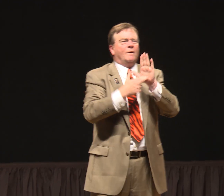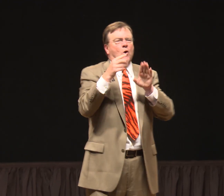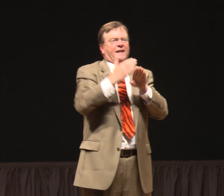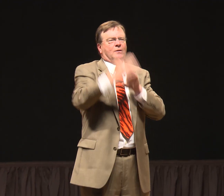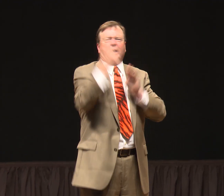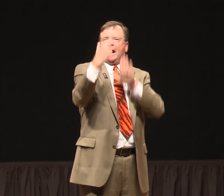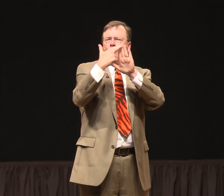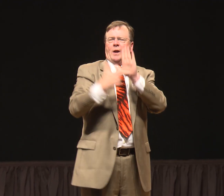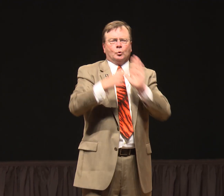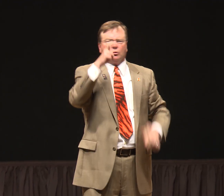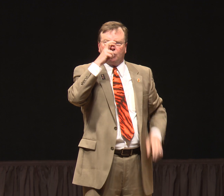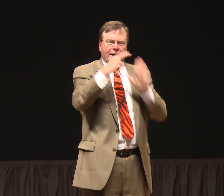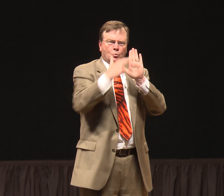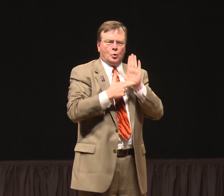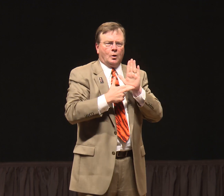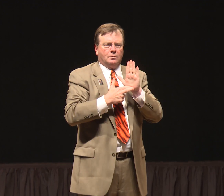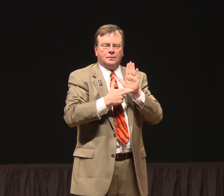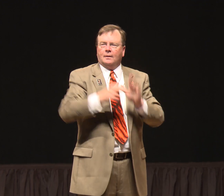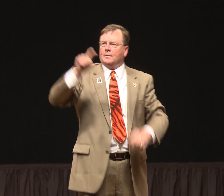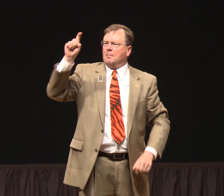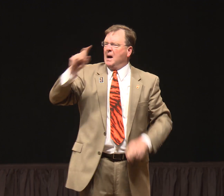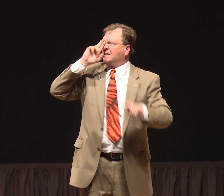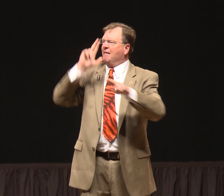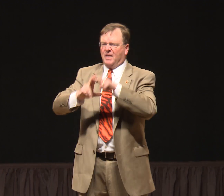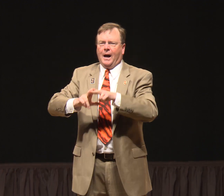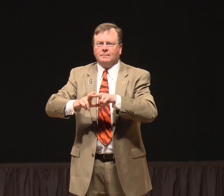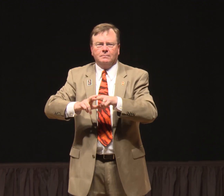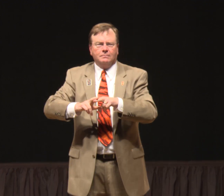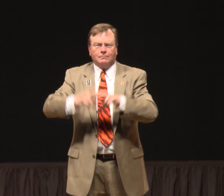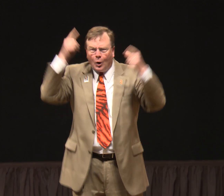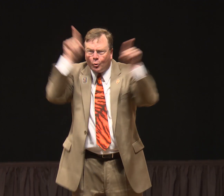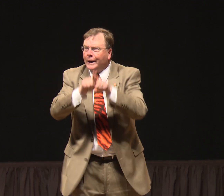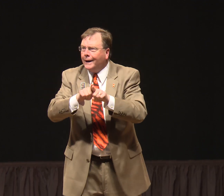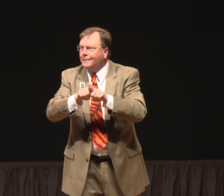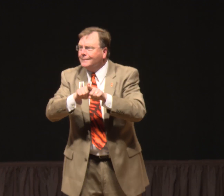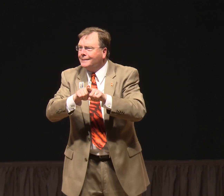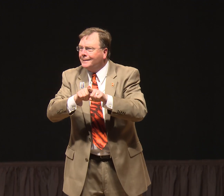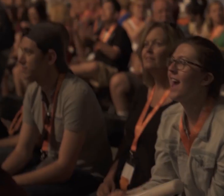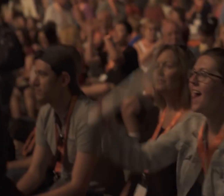We have strict rules. We have to have fun. Everyone agree we need to have fun?